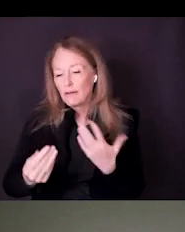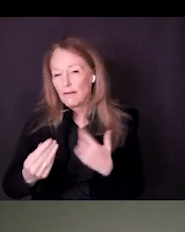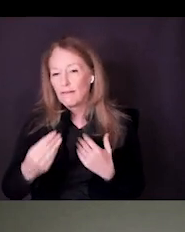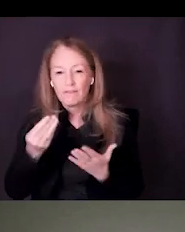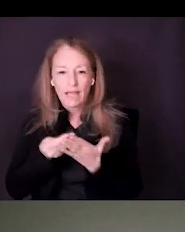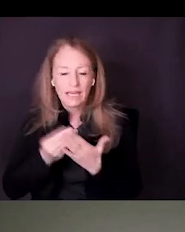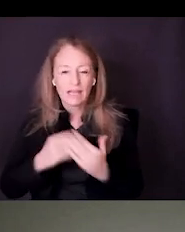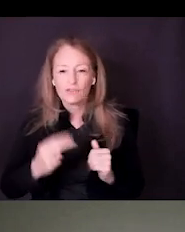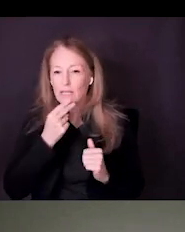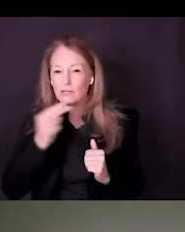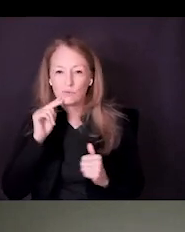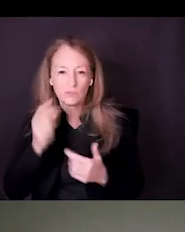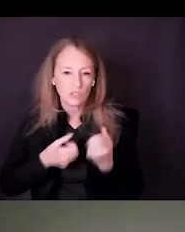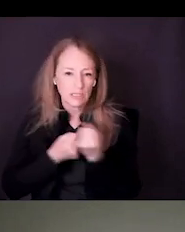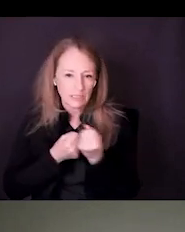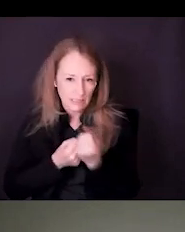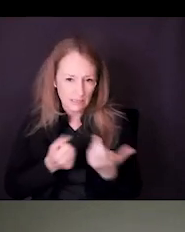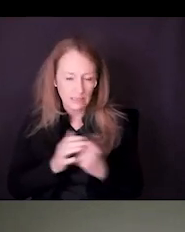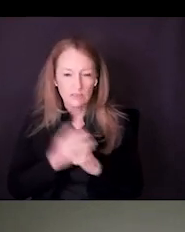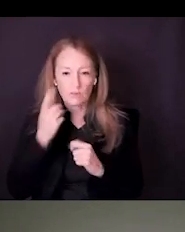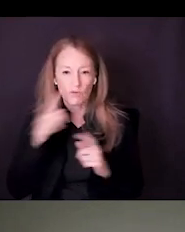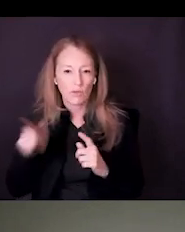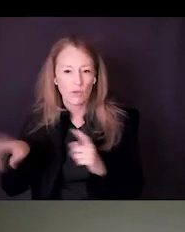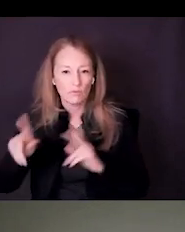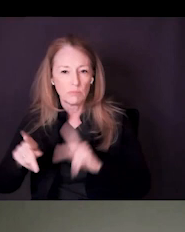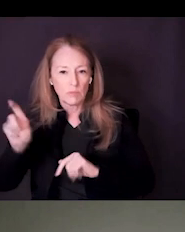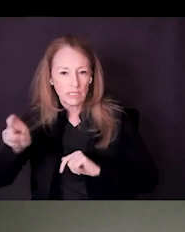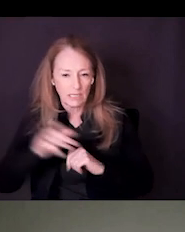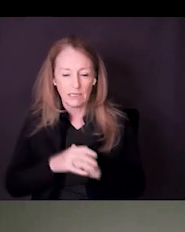I GUESS, THE IMPORTANCE OF THIS IS HIGHLIGHTED WHEN YOU THINK